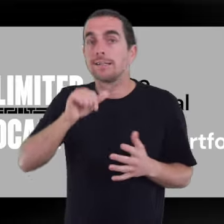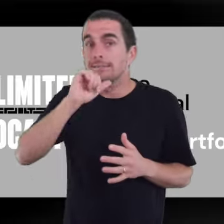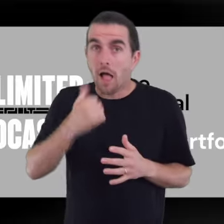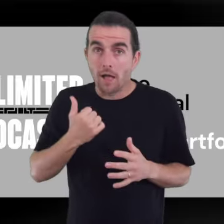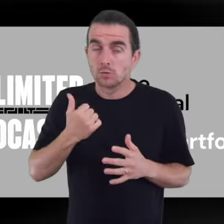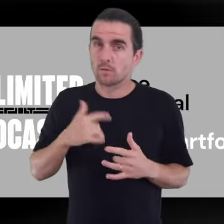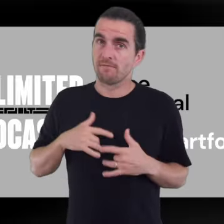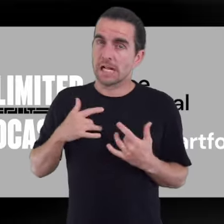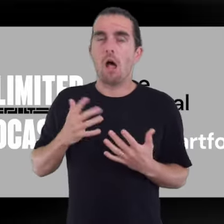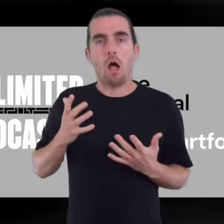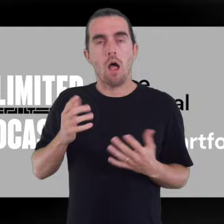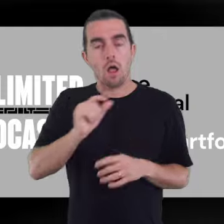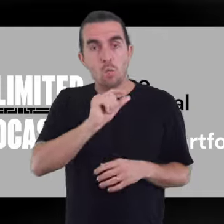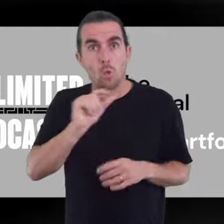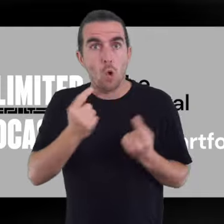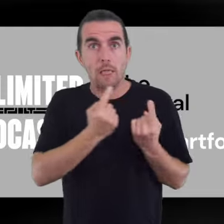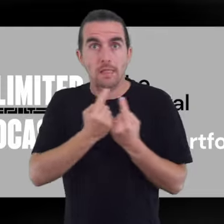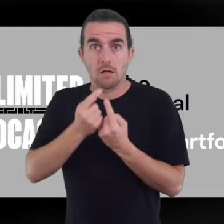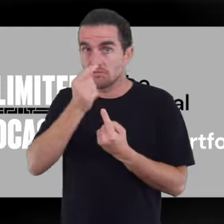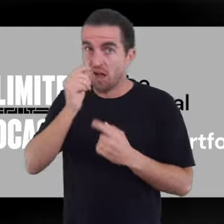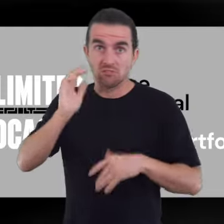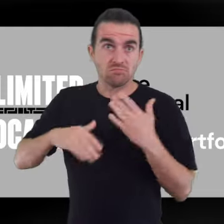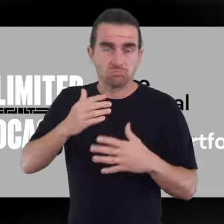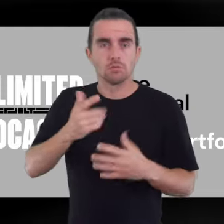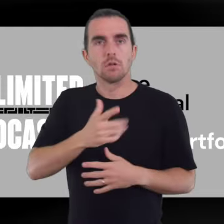and so it's nice to feel like there are small things that you can do.